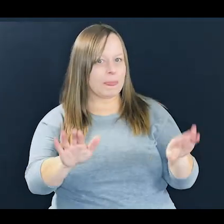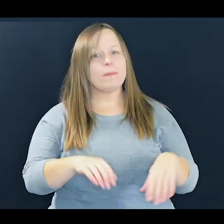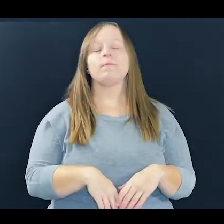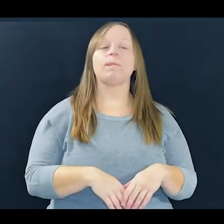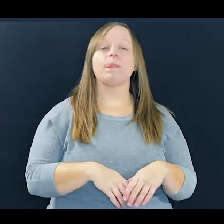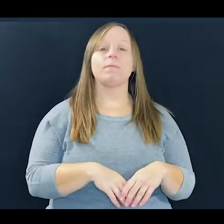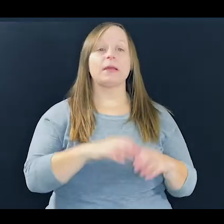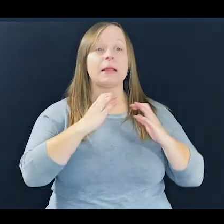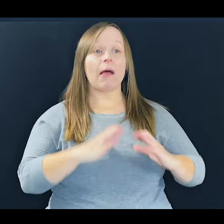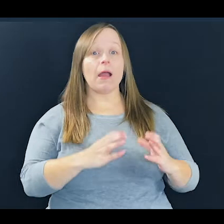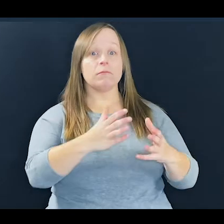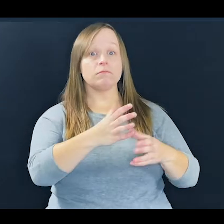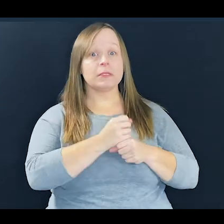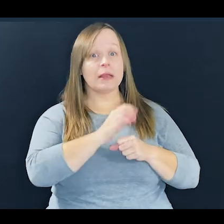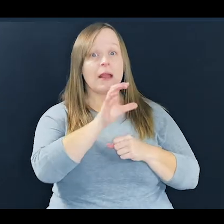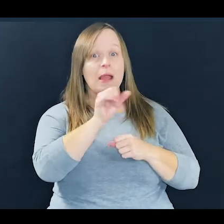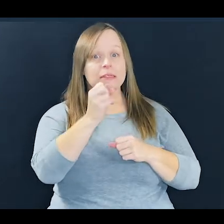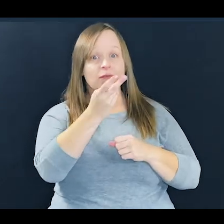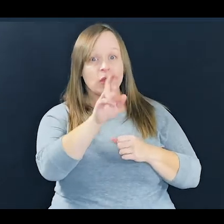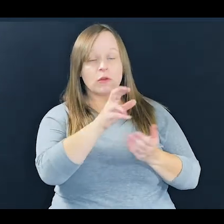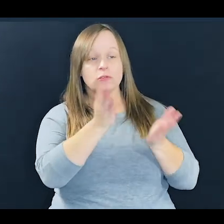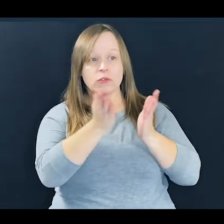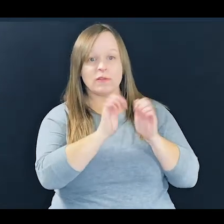Clients who are interested in receiving ACCES-VR services can